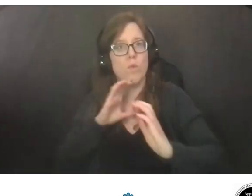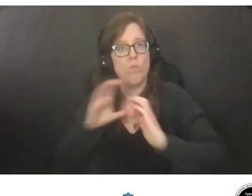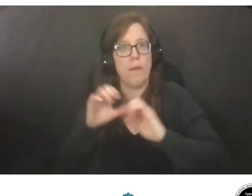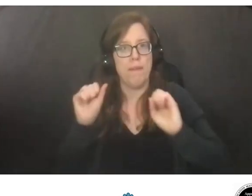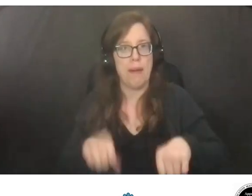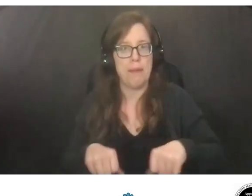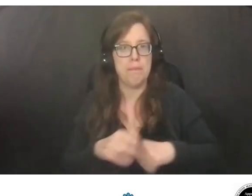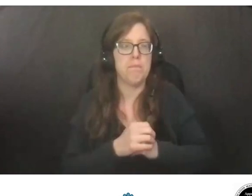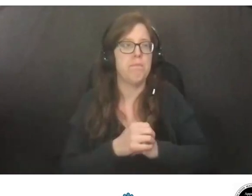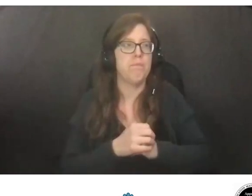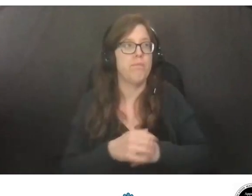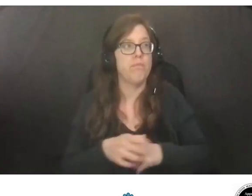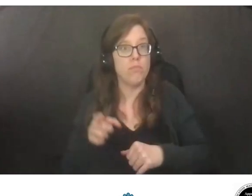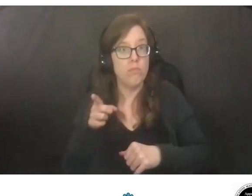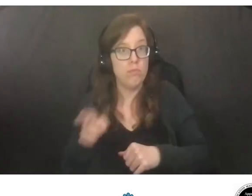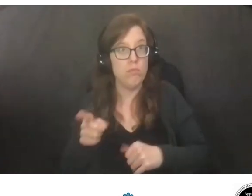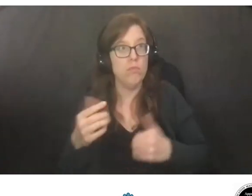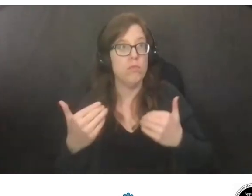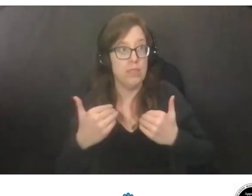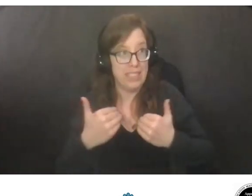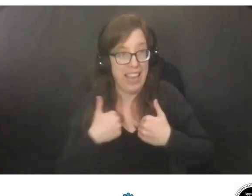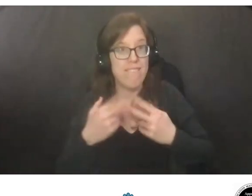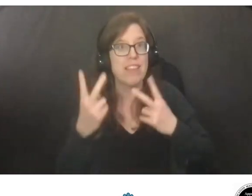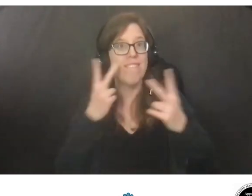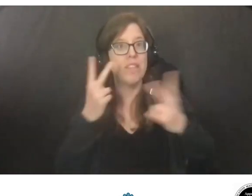And does the student have the visual or auditory access to know what the